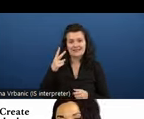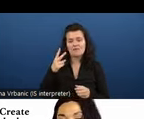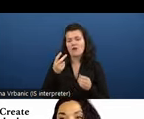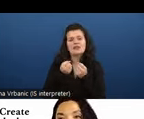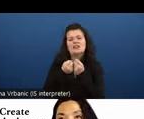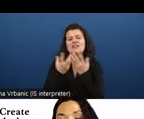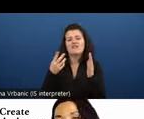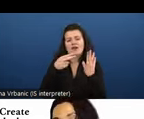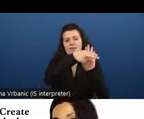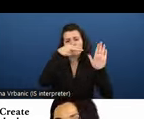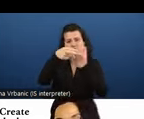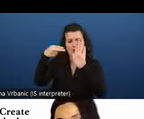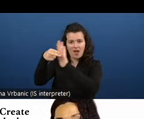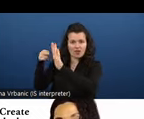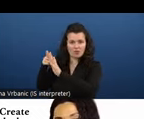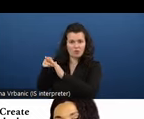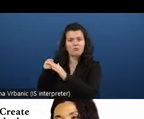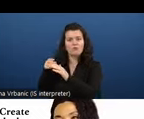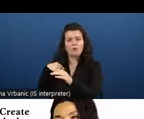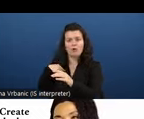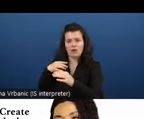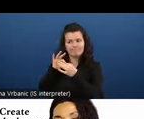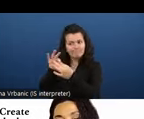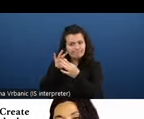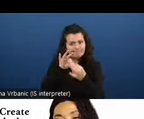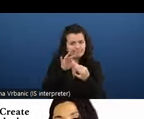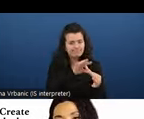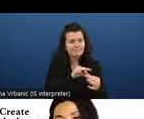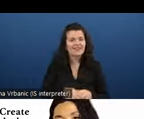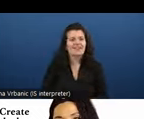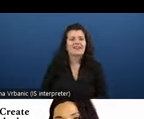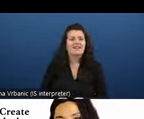and that's one way for us to absolutely reach the team the people on the ground our consumers